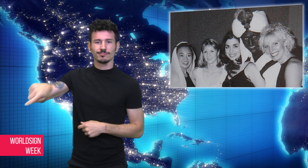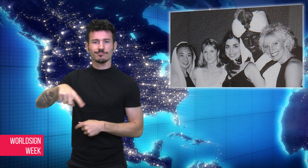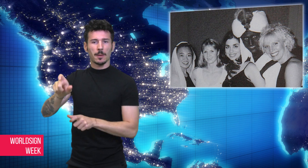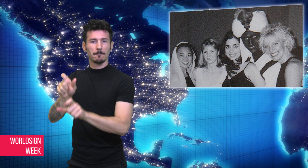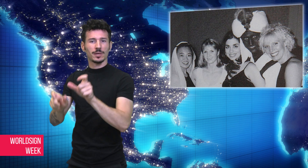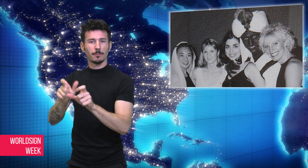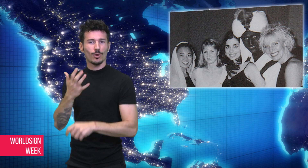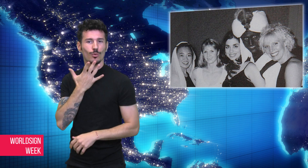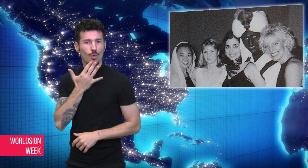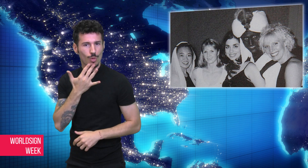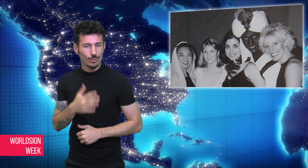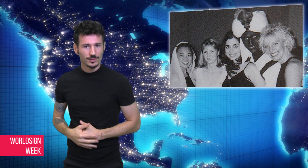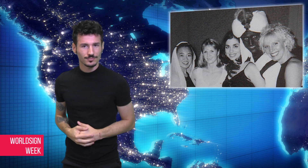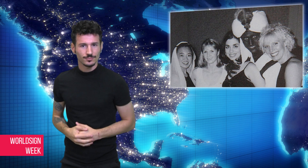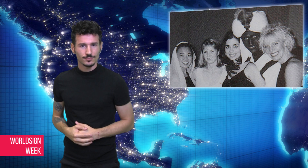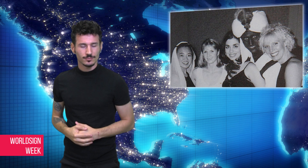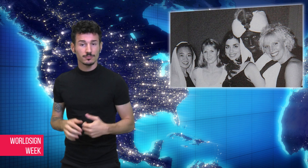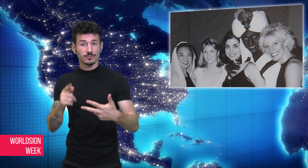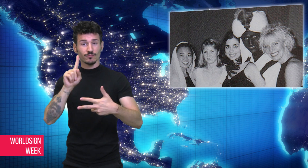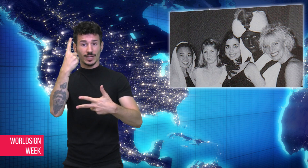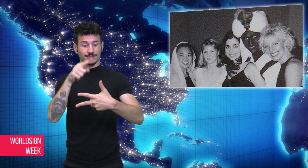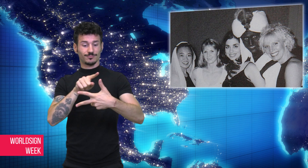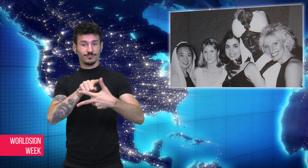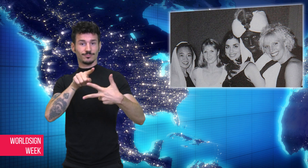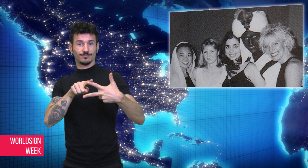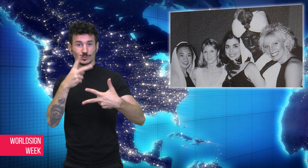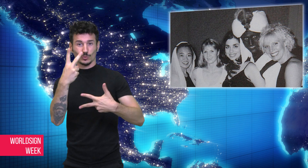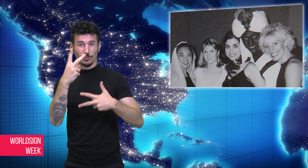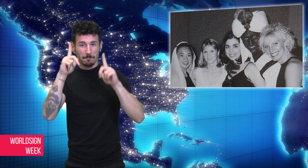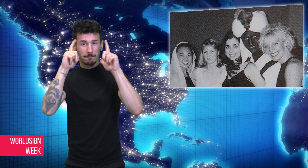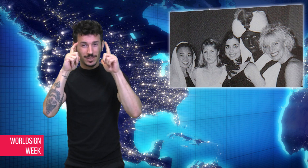The first two photos in a school yearbook where